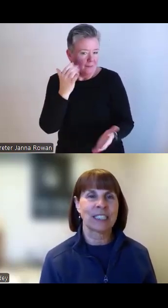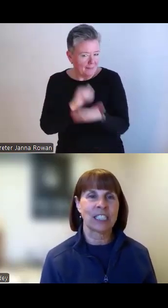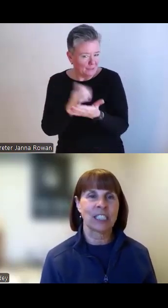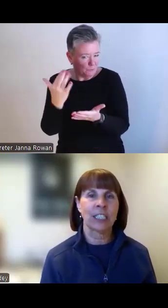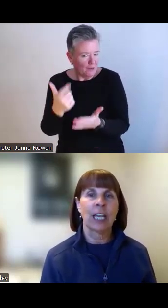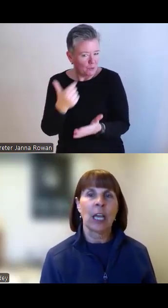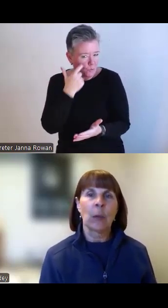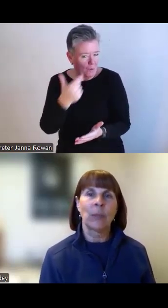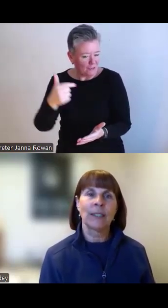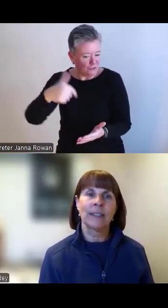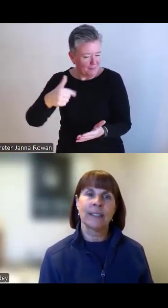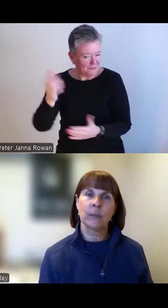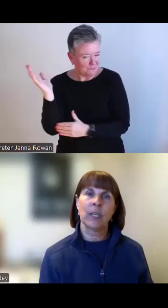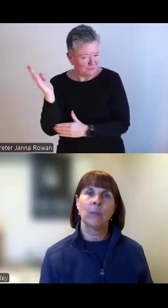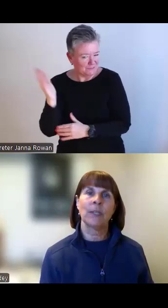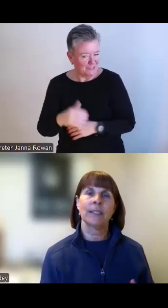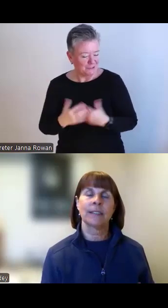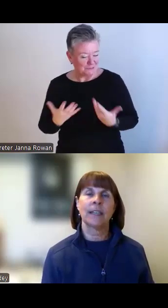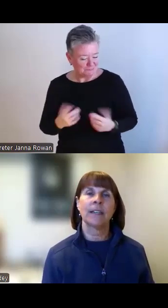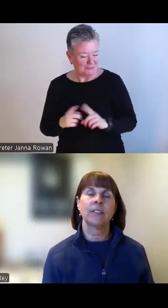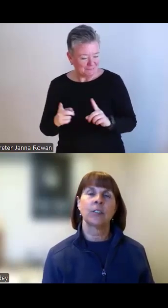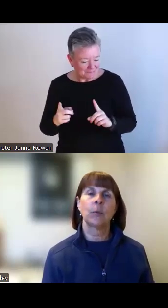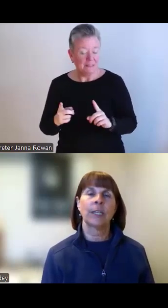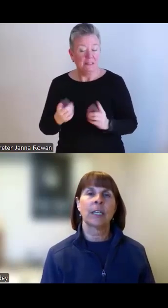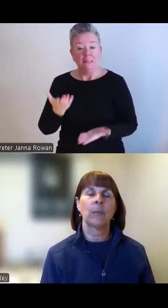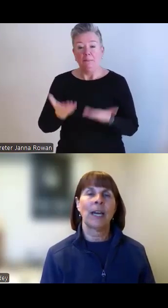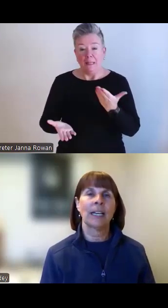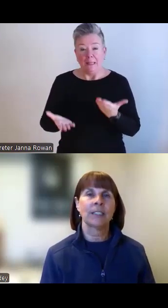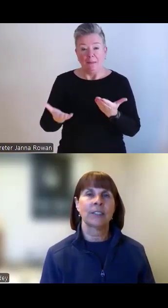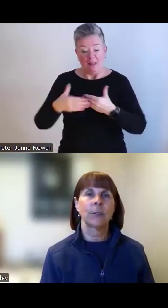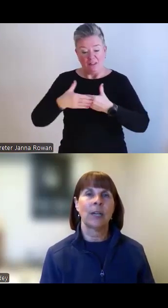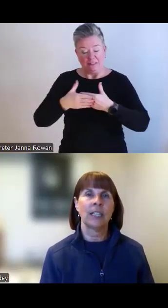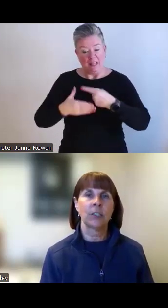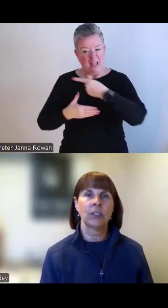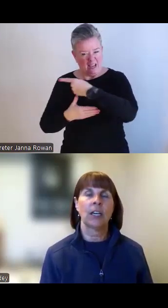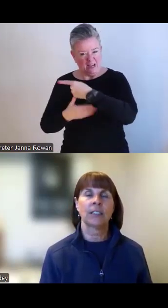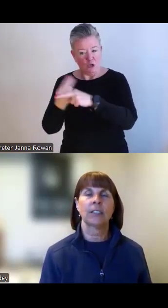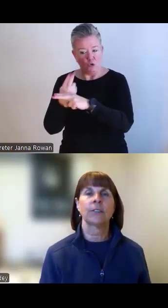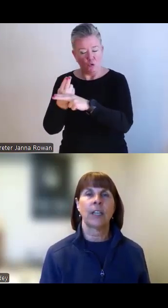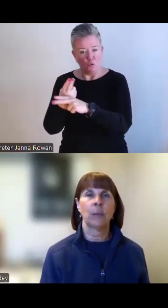presentation, but this might be a slide that you want to come back to as you talk to your